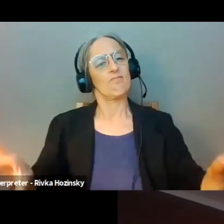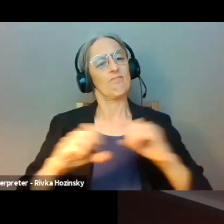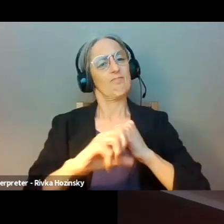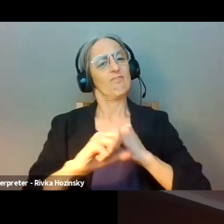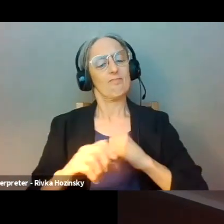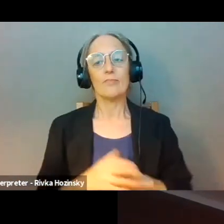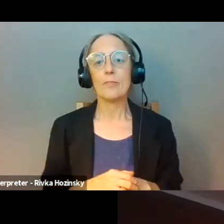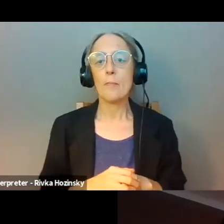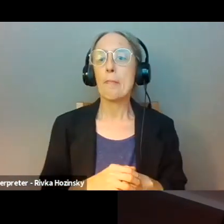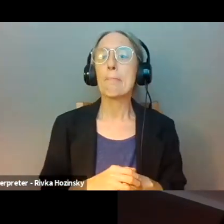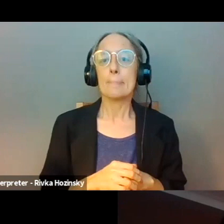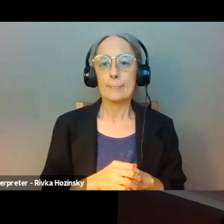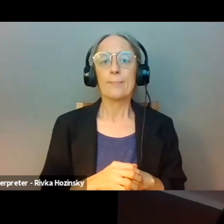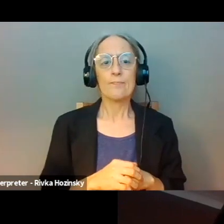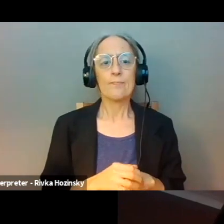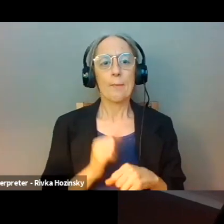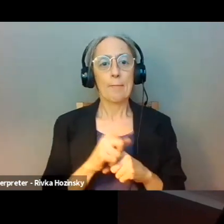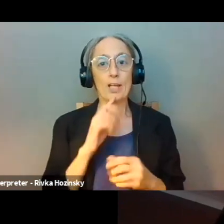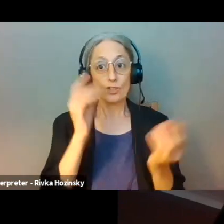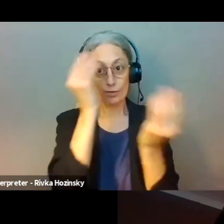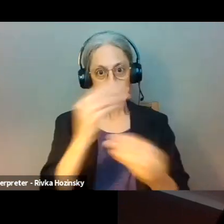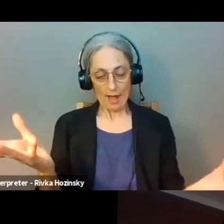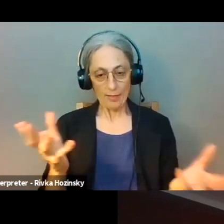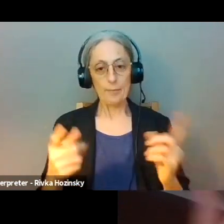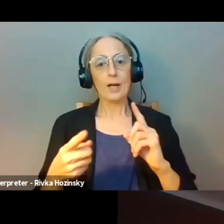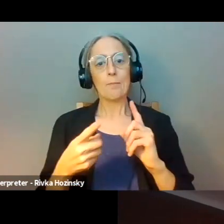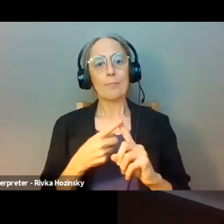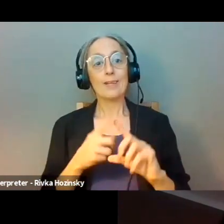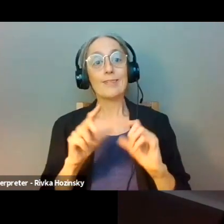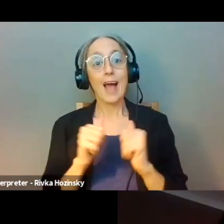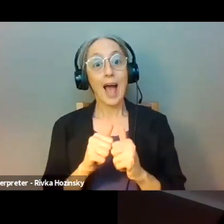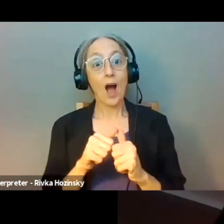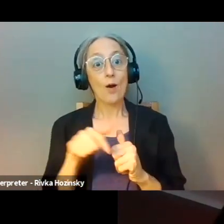of being able to provide a way for patrons and your guests to communicate in to you